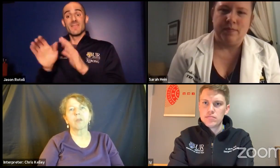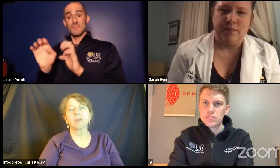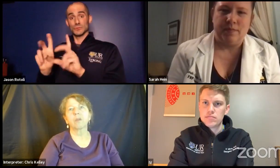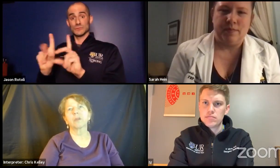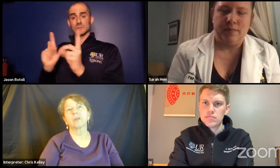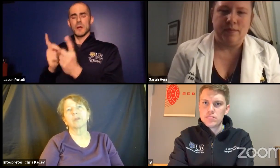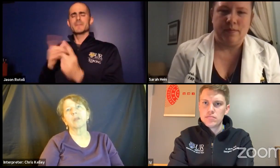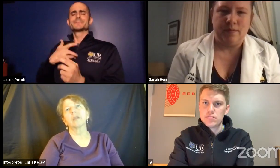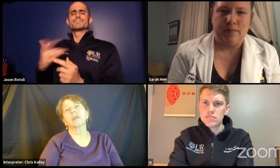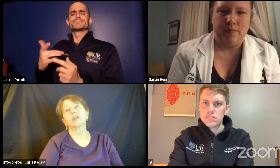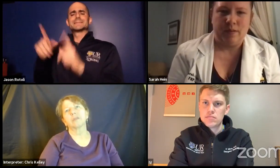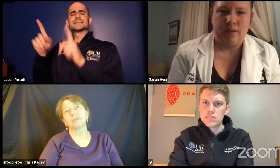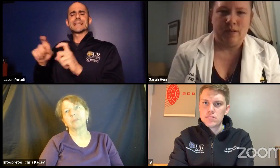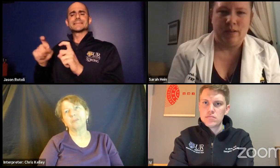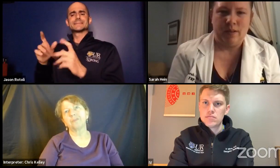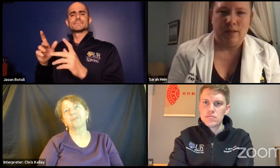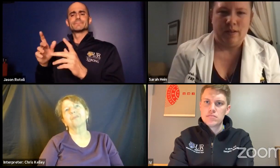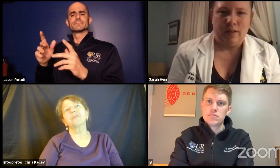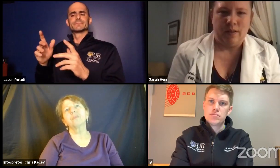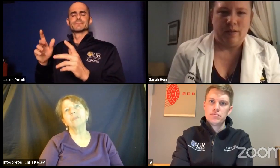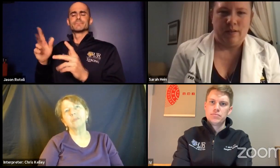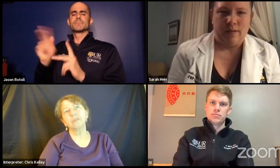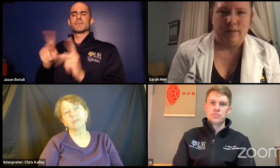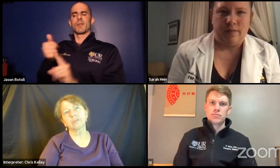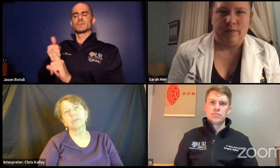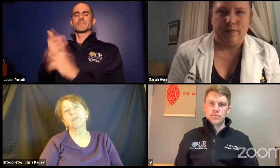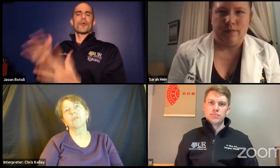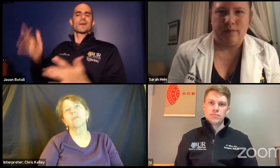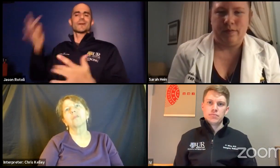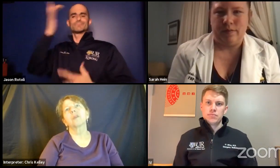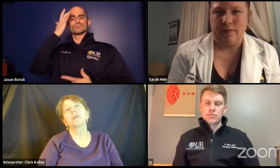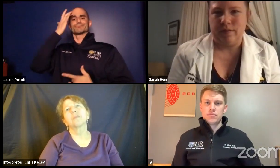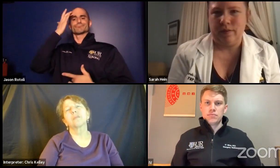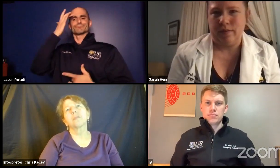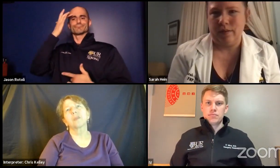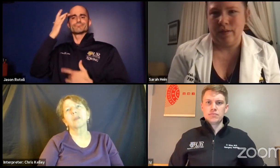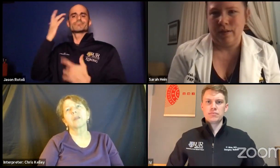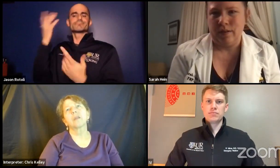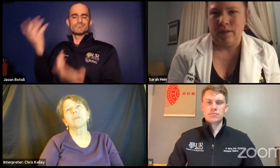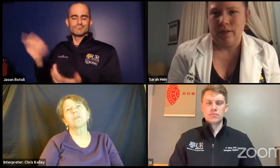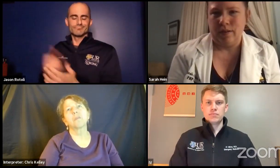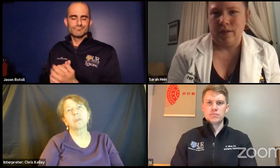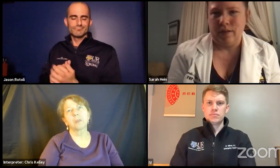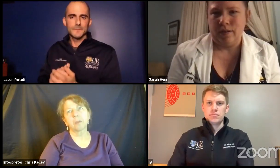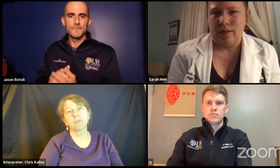As far as urgent care, we have taken over so many of the tests for COVID-19.